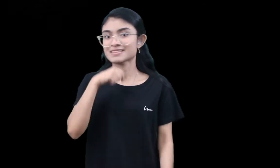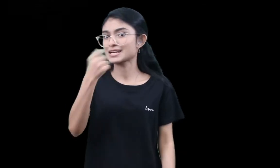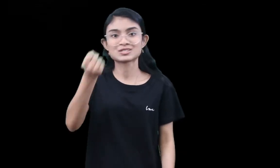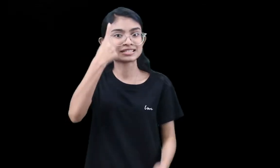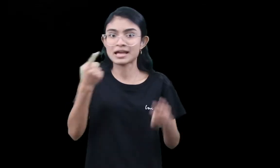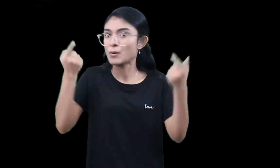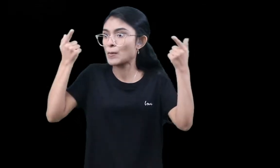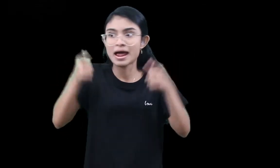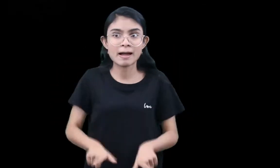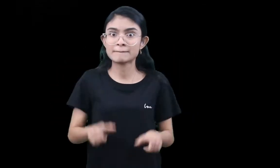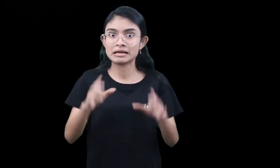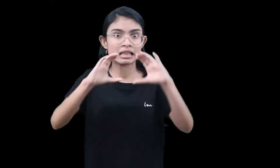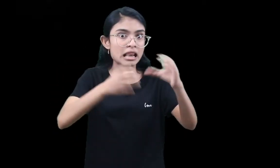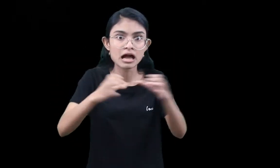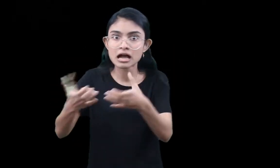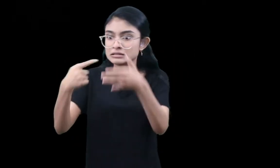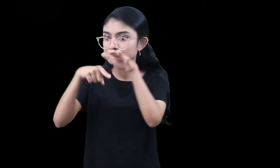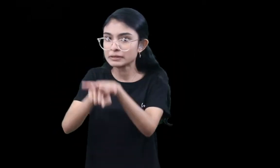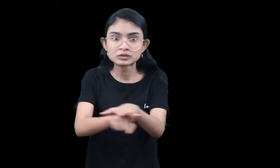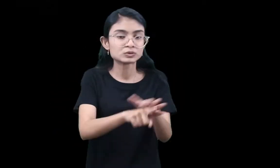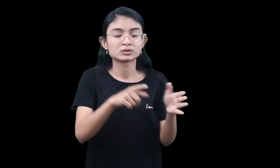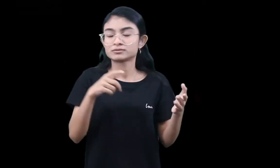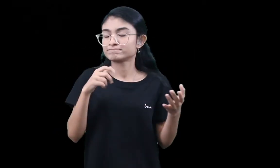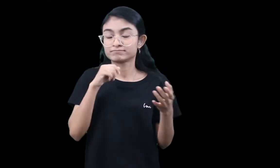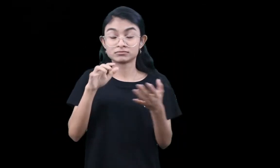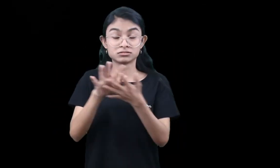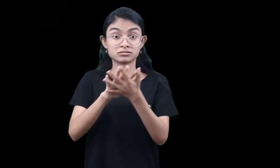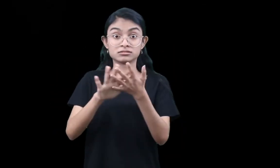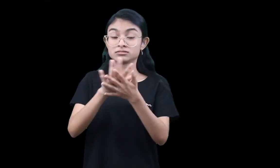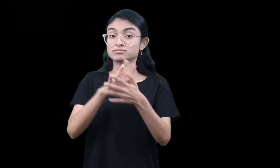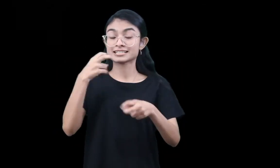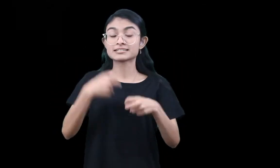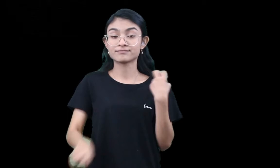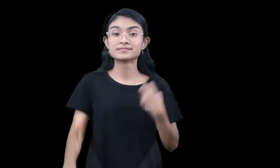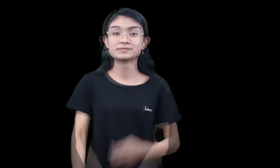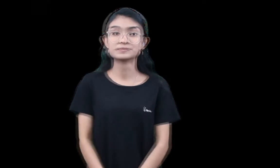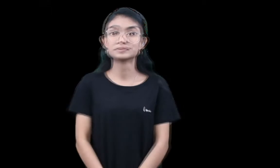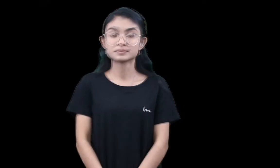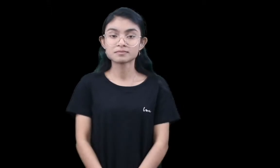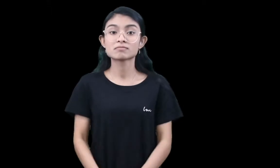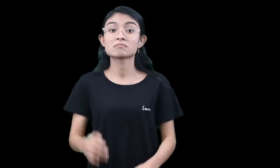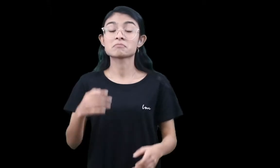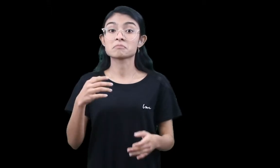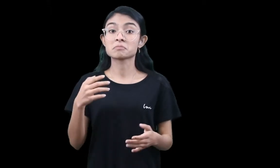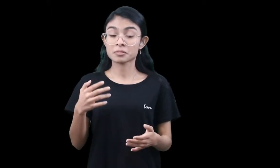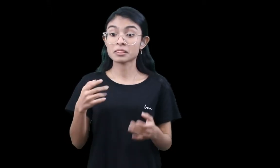I was in a mainstream setting all alone. I never understood what was going on. I was left out. It was really tough.